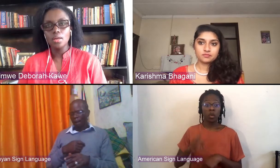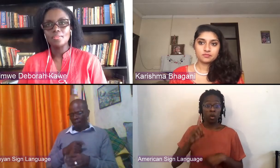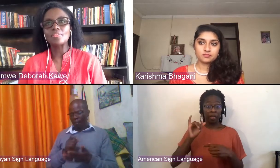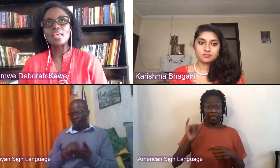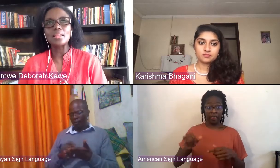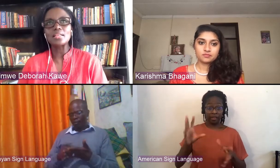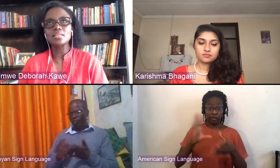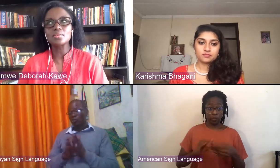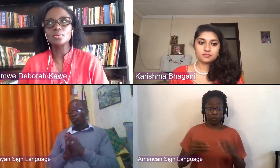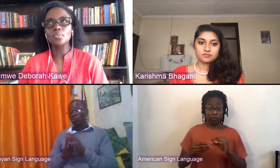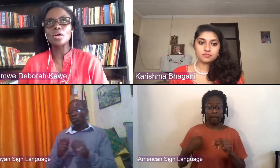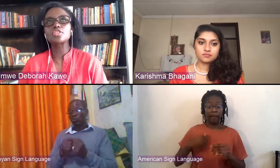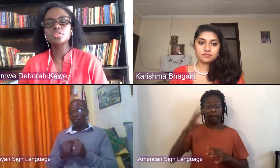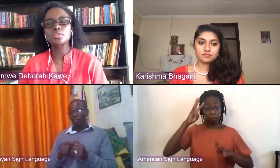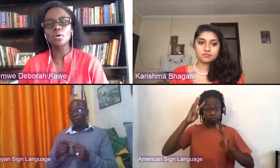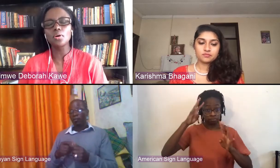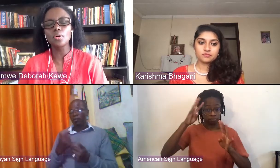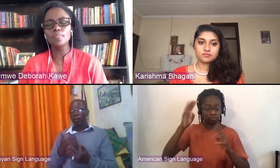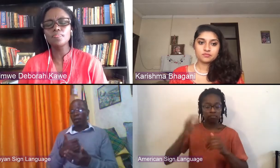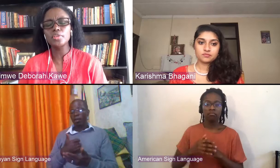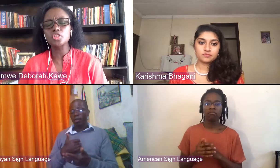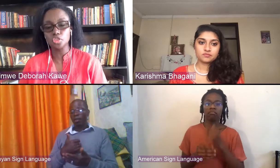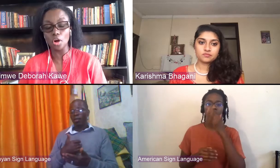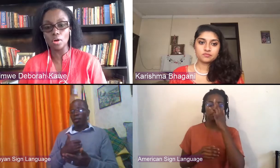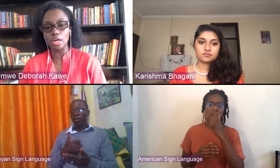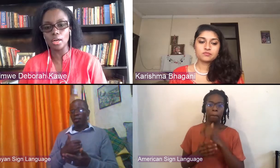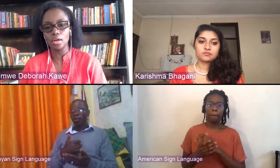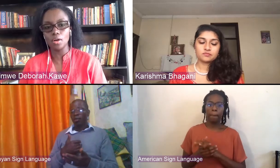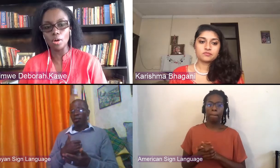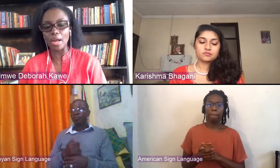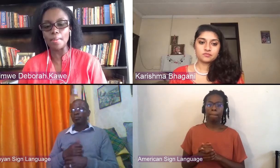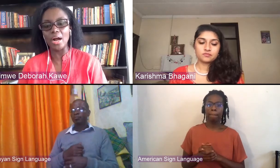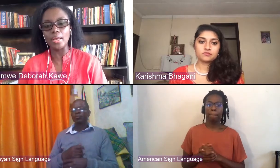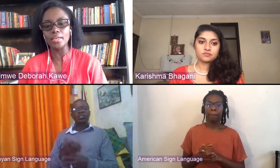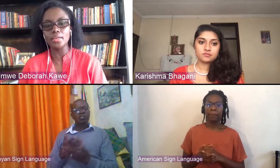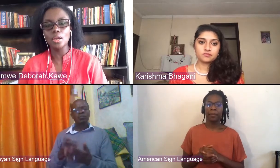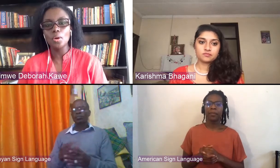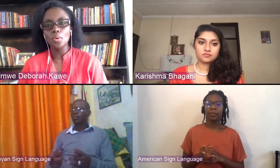the thing that was so strong on my mind